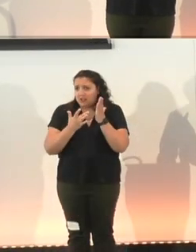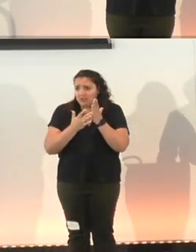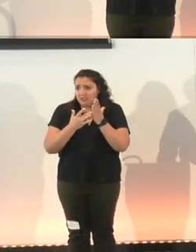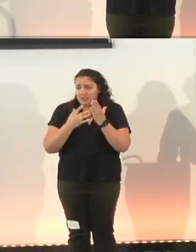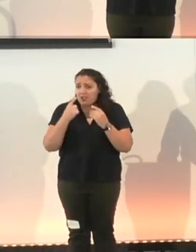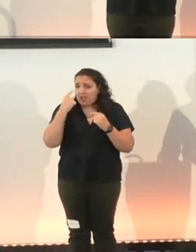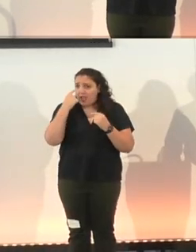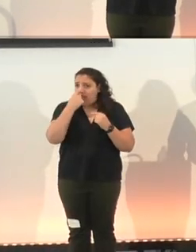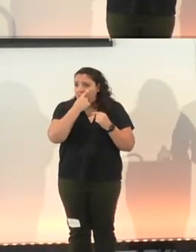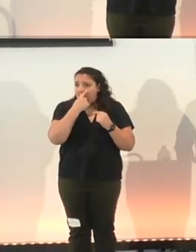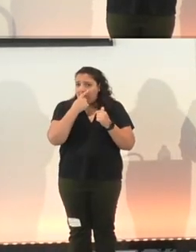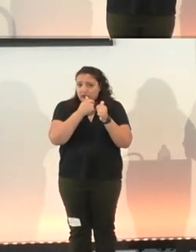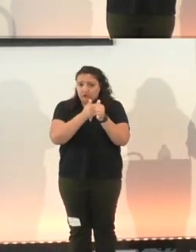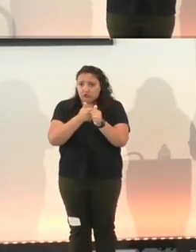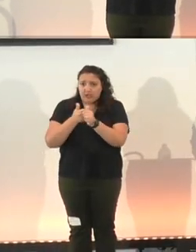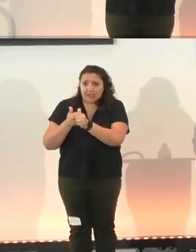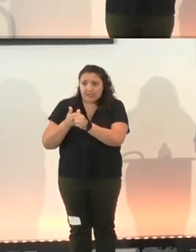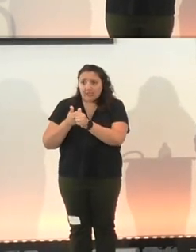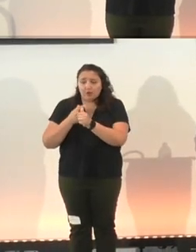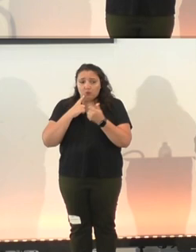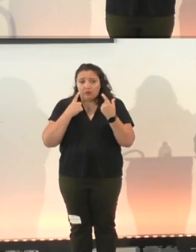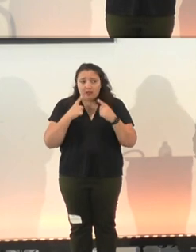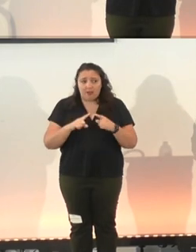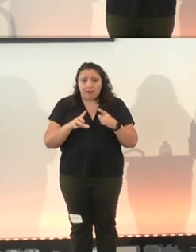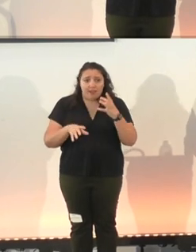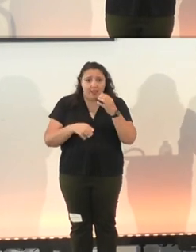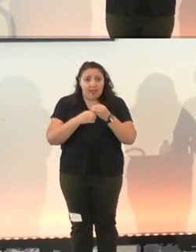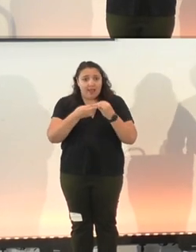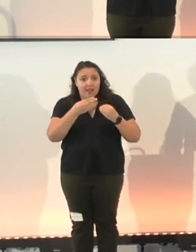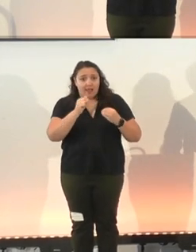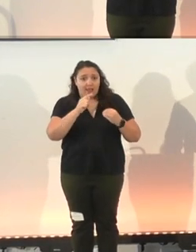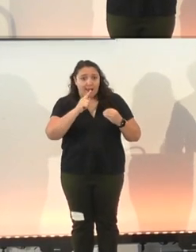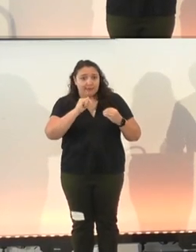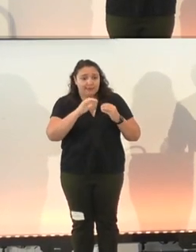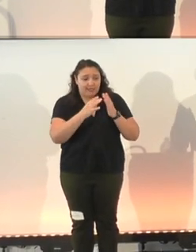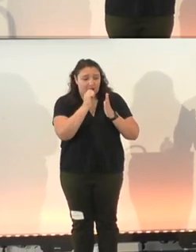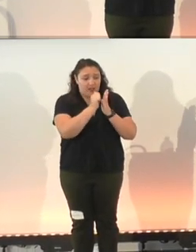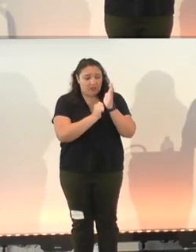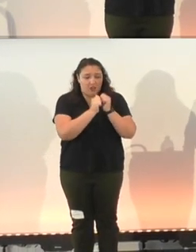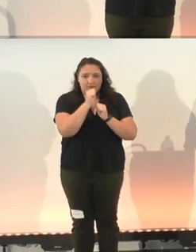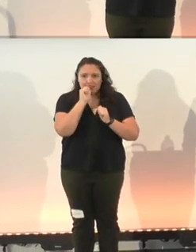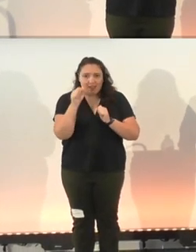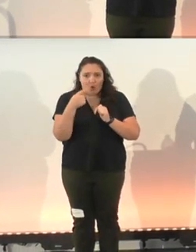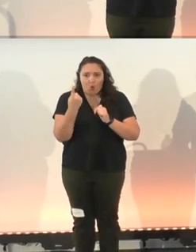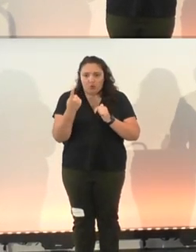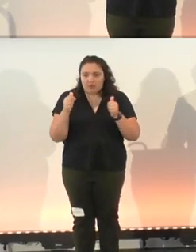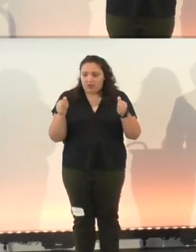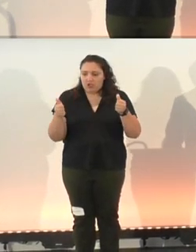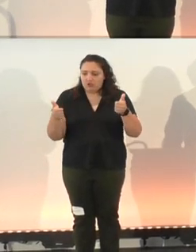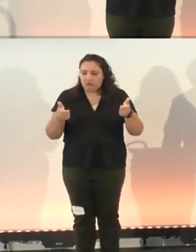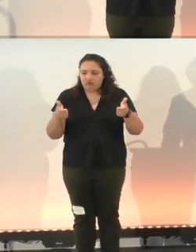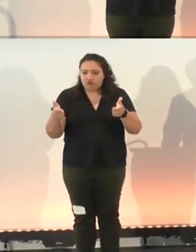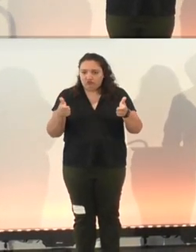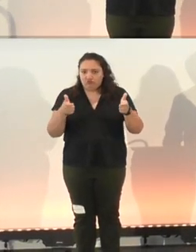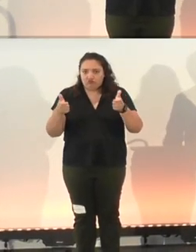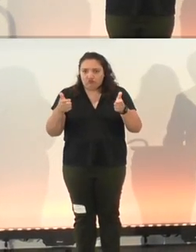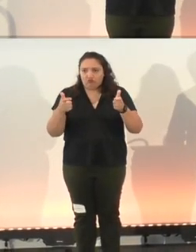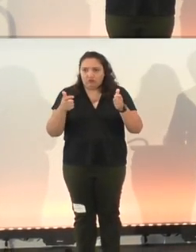be going into -- we have additional haptic gloves versus controllers that might vibrate. So I guess